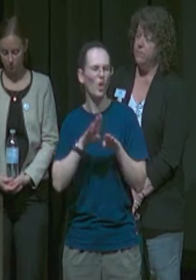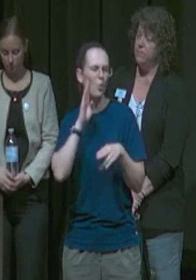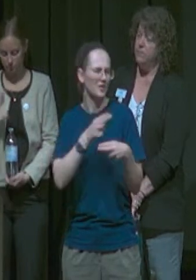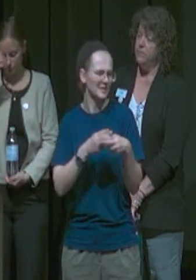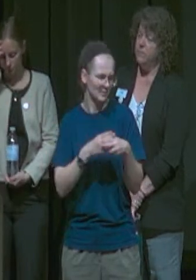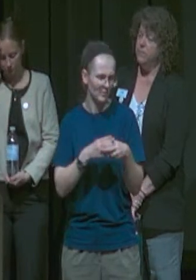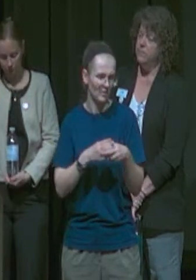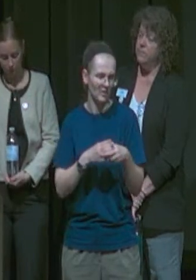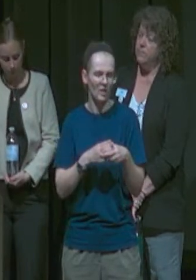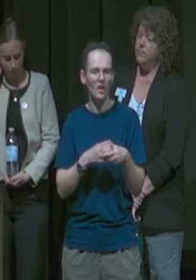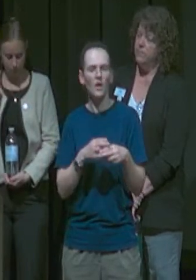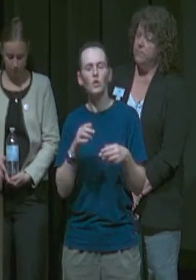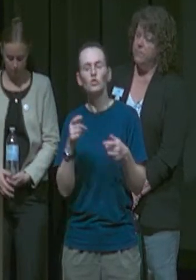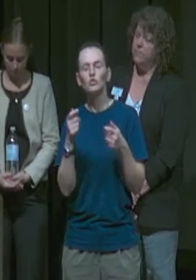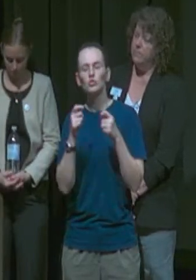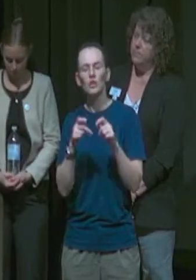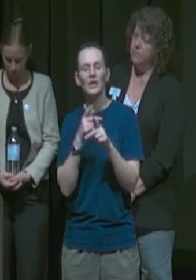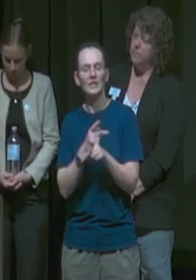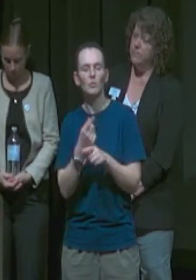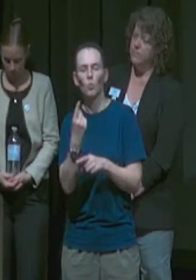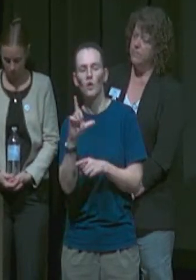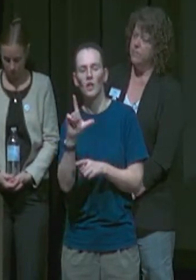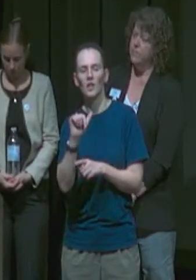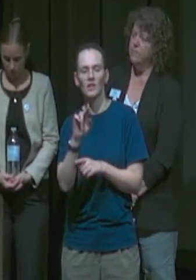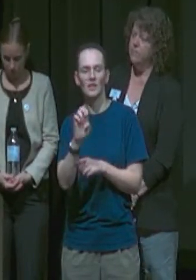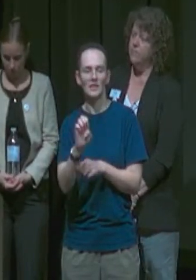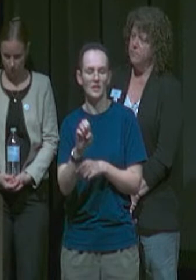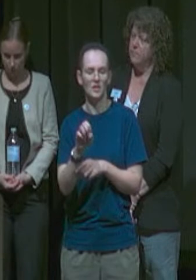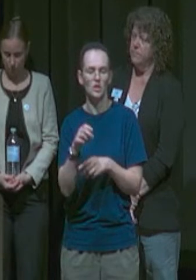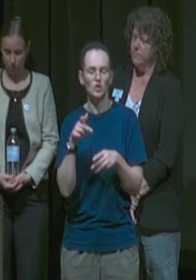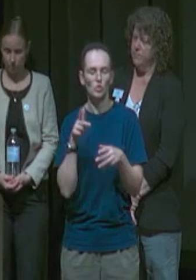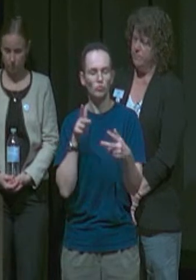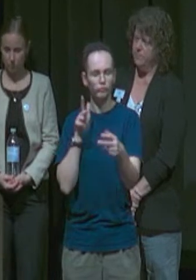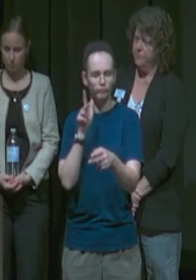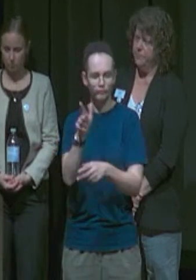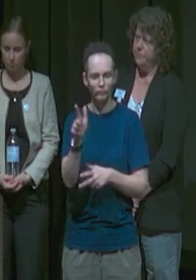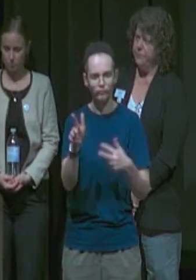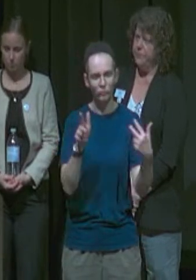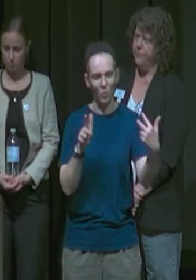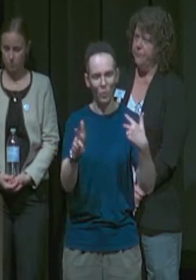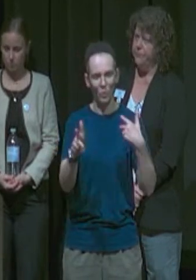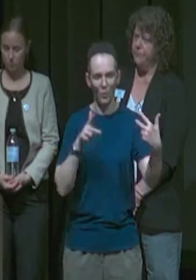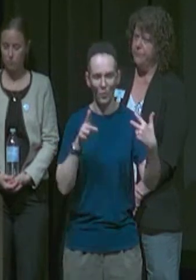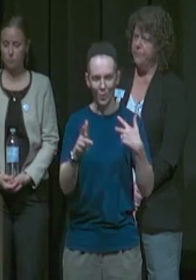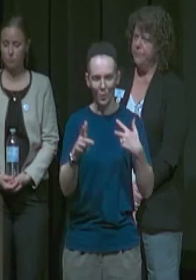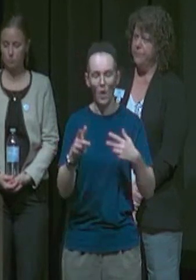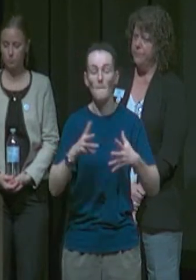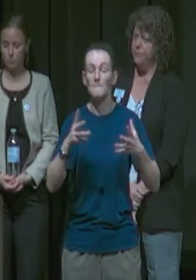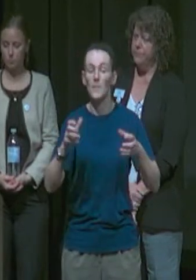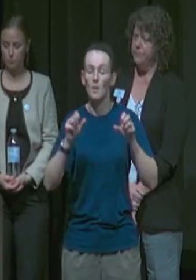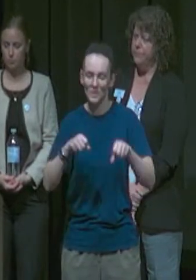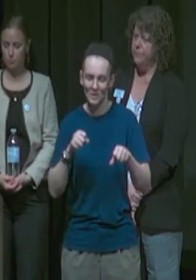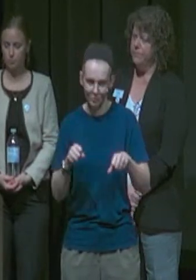and we're looking at maintaining a lane of traffic in each direction as much as possible so um that